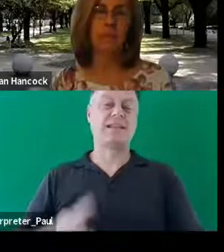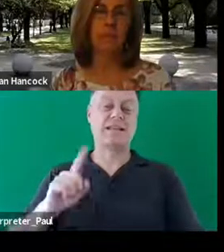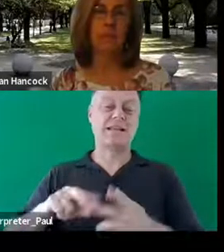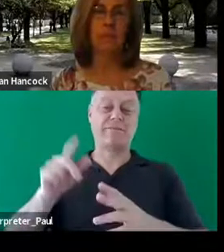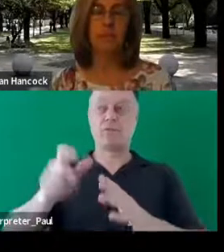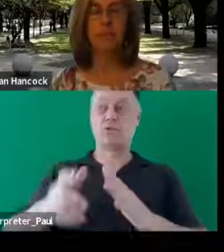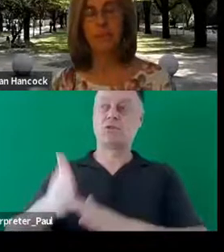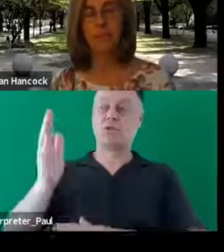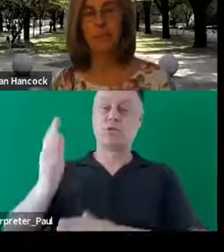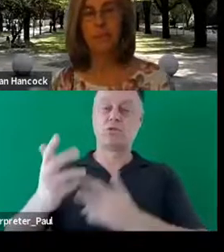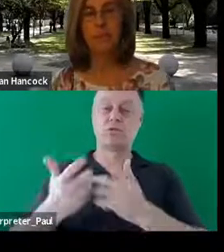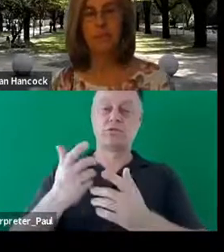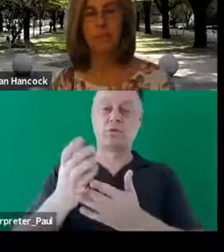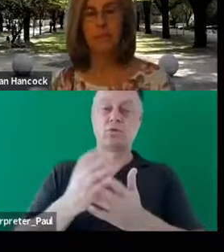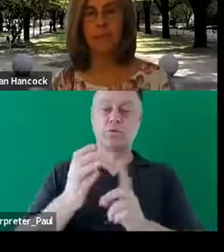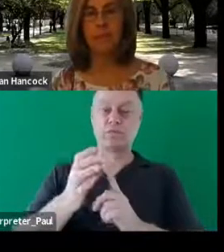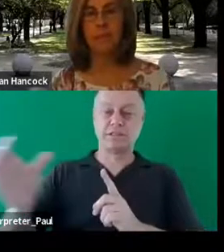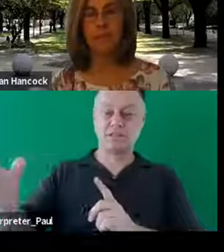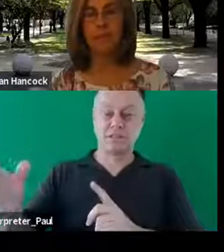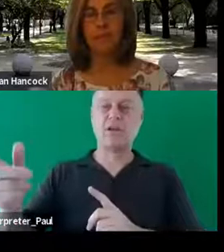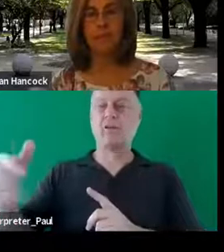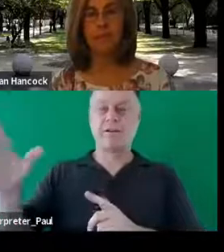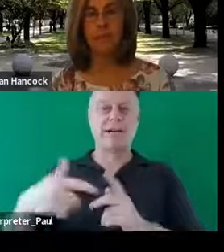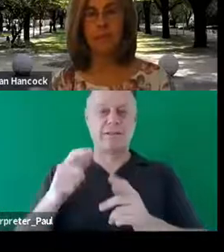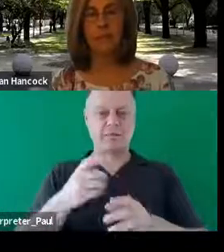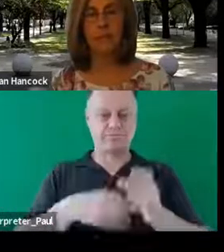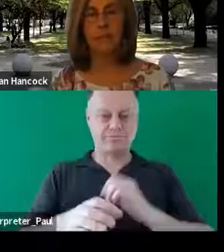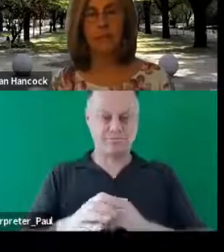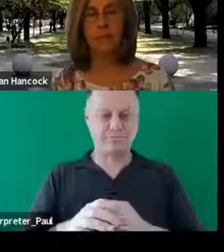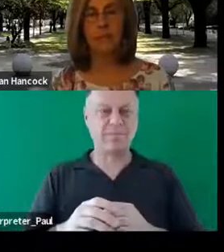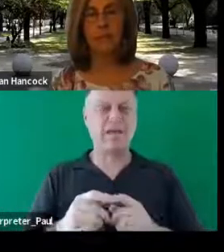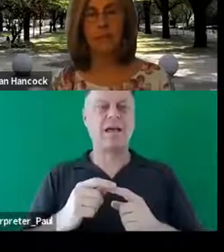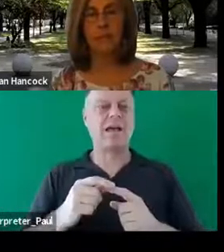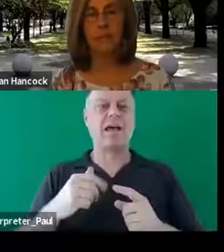we try to avoid allocating mentors to new mentees in a semester where they’re going to have a large